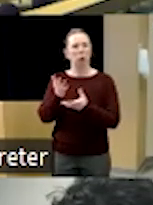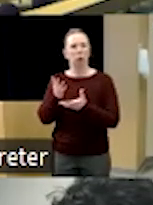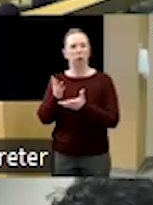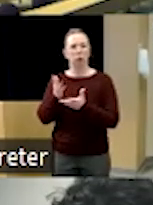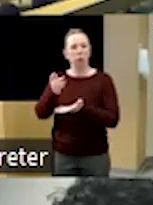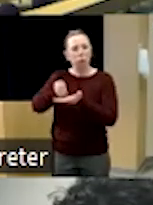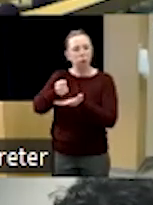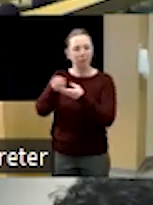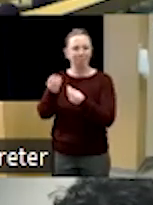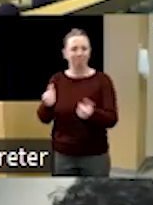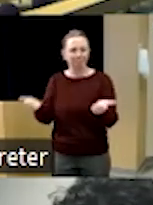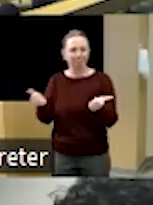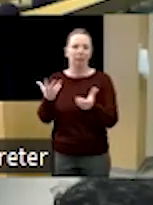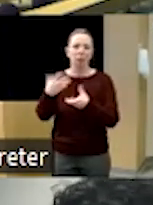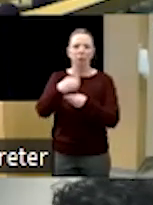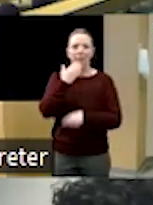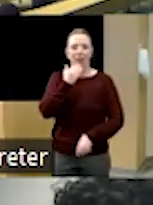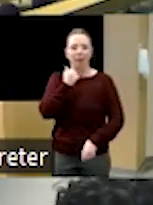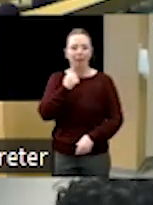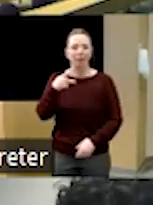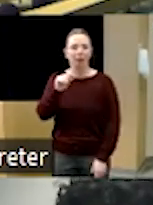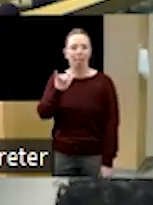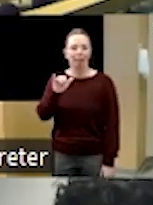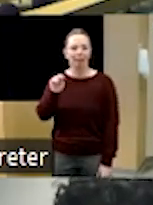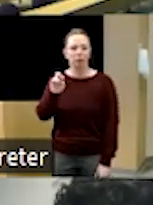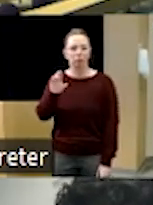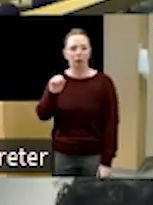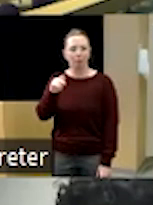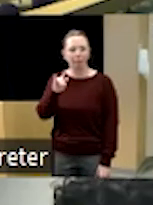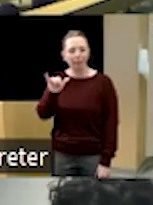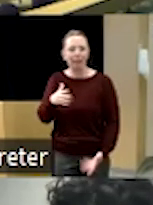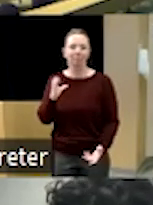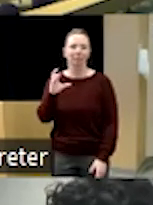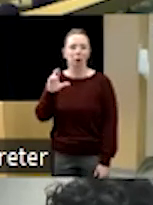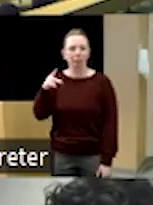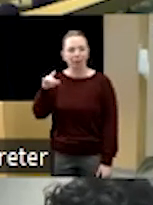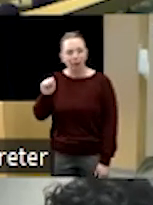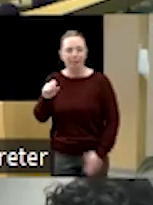nerve injury or complex regional pain syndrome so whenever the sensory nervous system or the